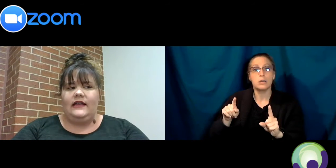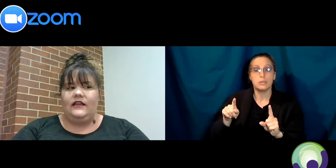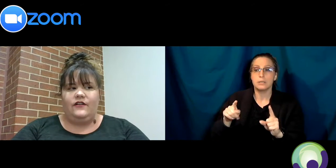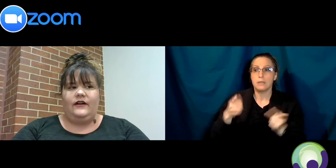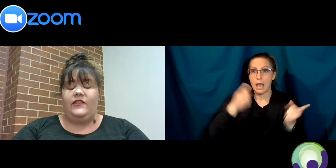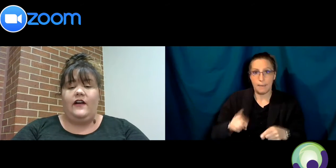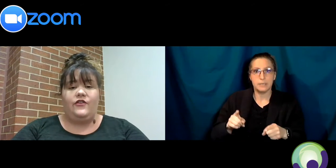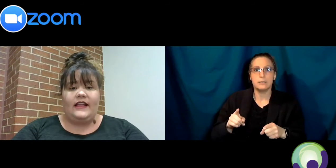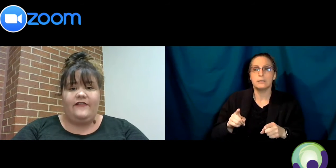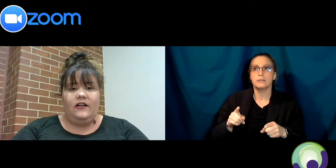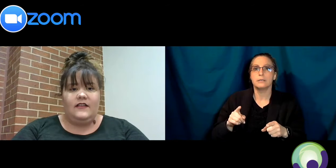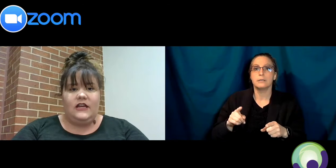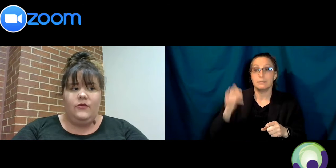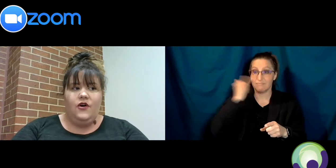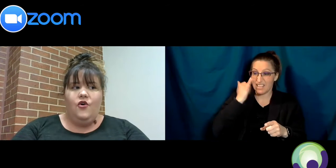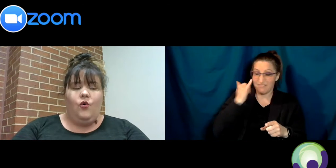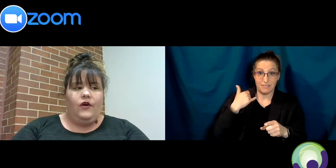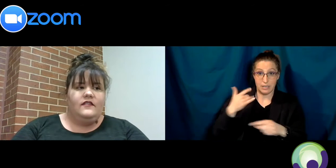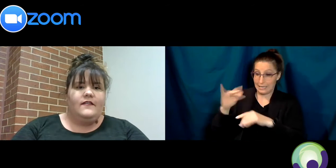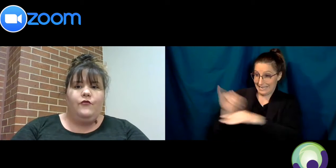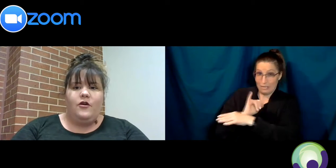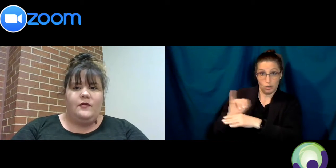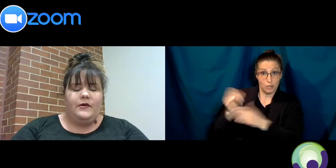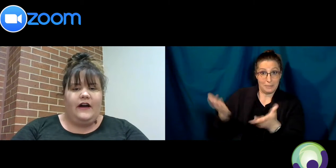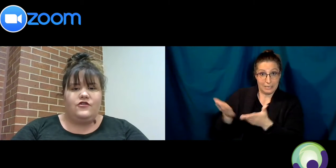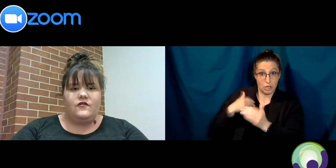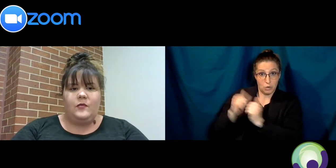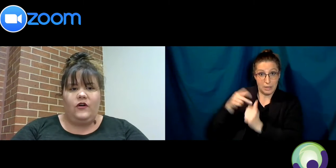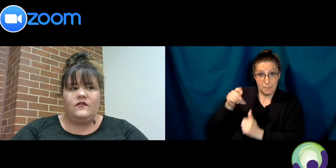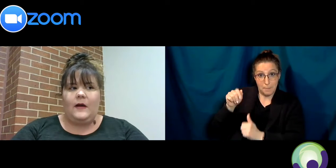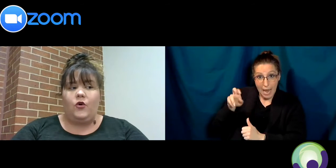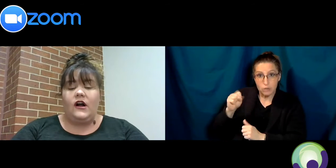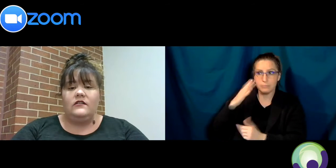either with another NFL team or in some form of professional sports somewhere else.